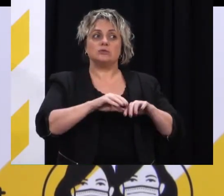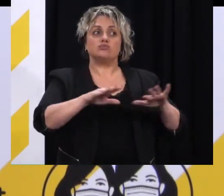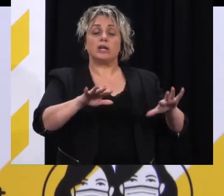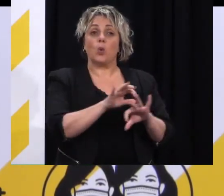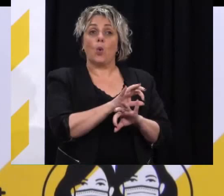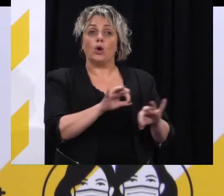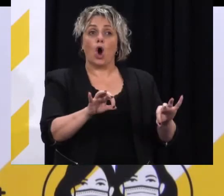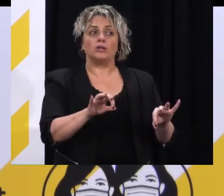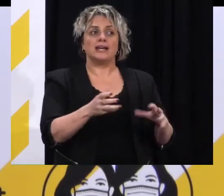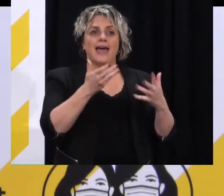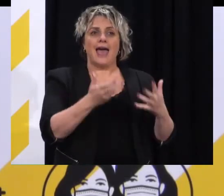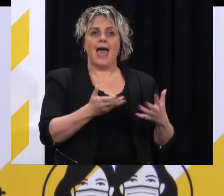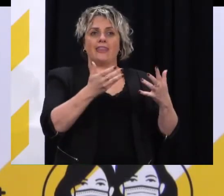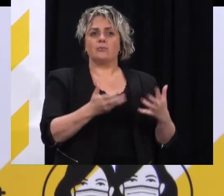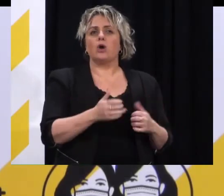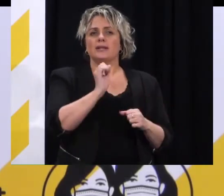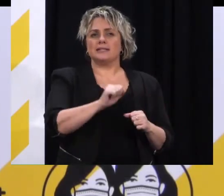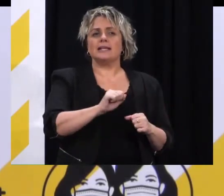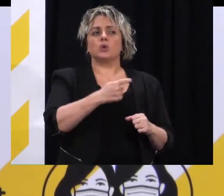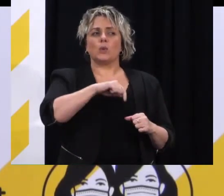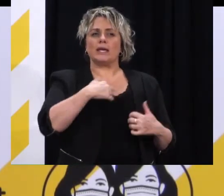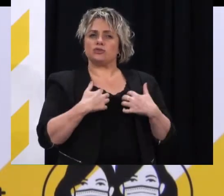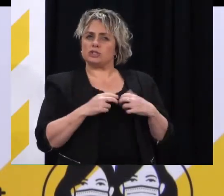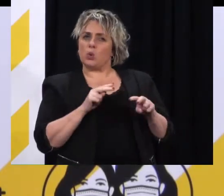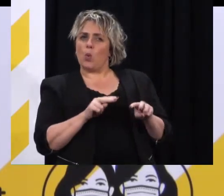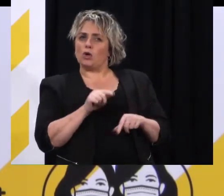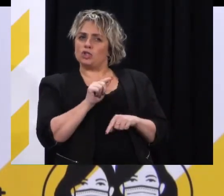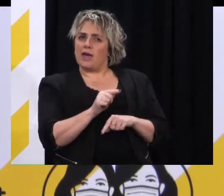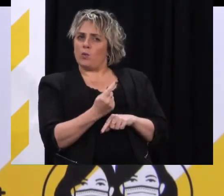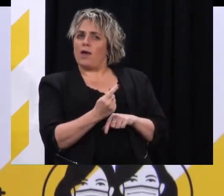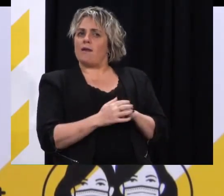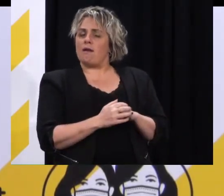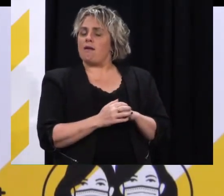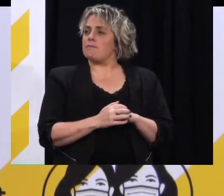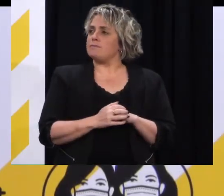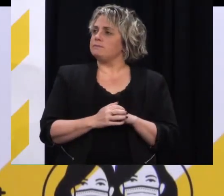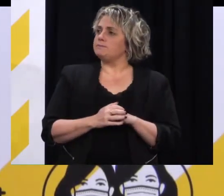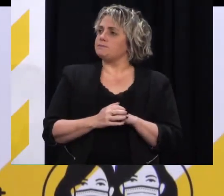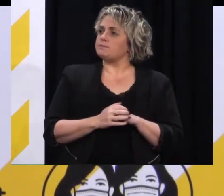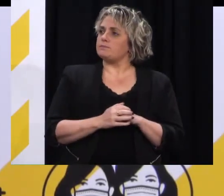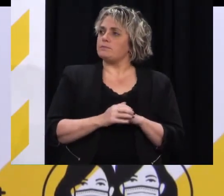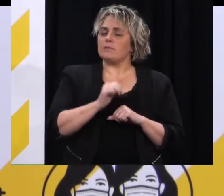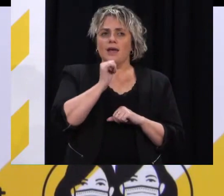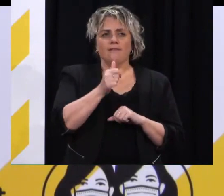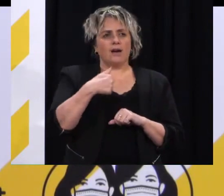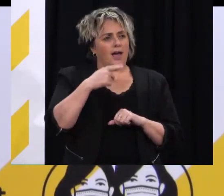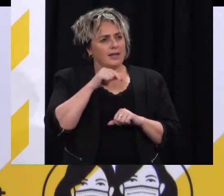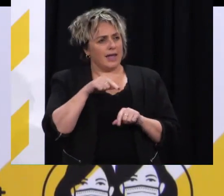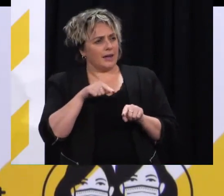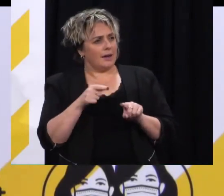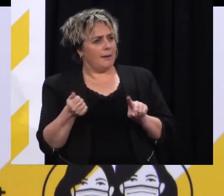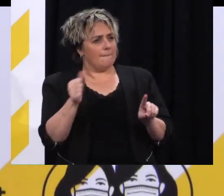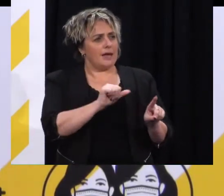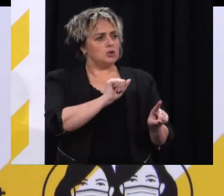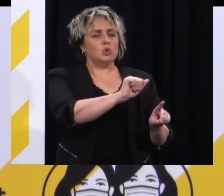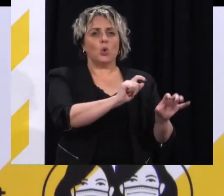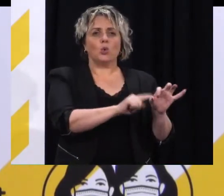causing a problem here. It will be interesting to see whether it's more transmissible and becomes a more dommant variant.